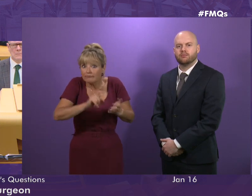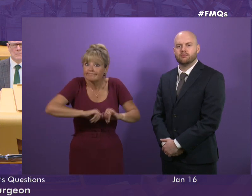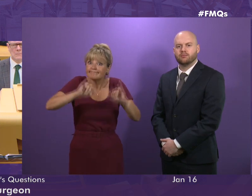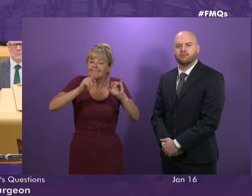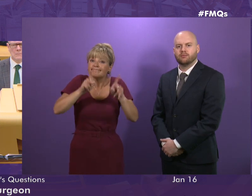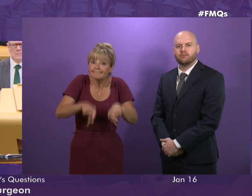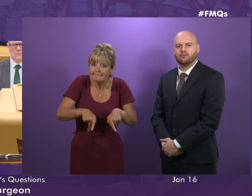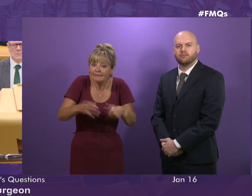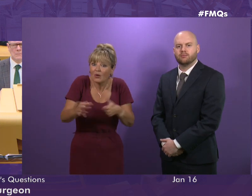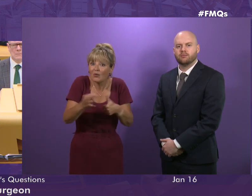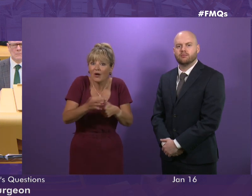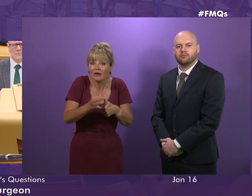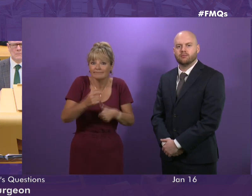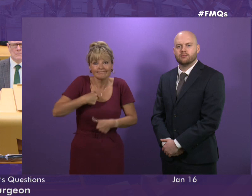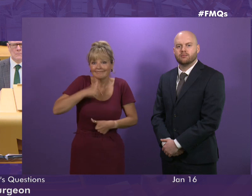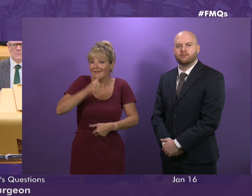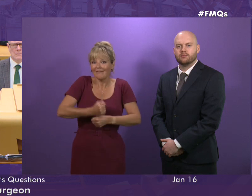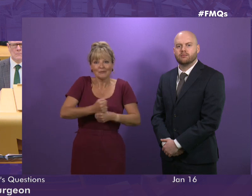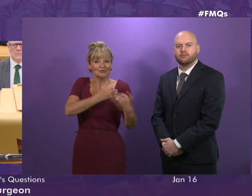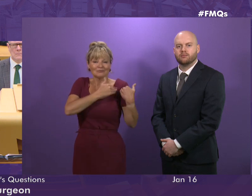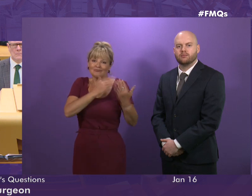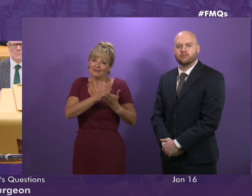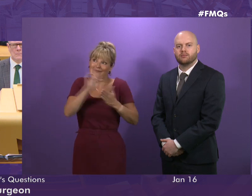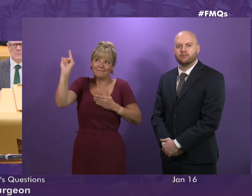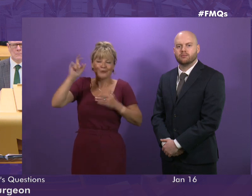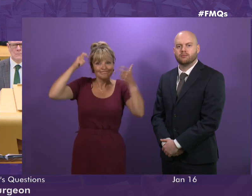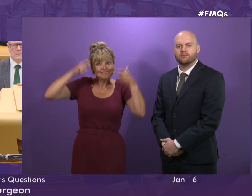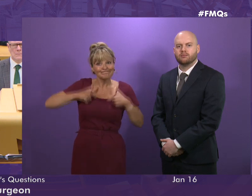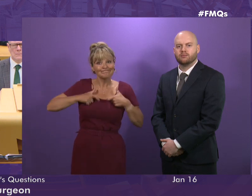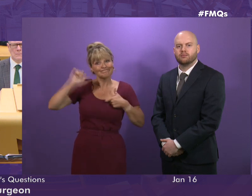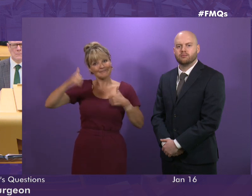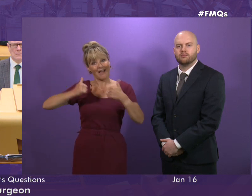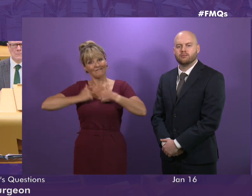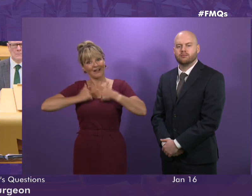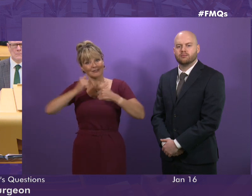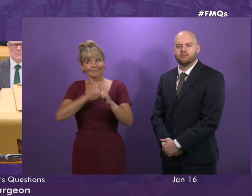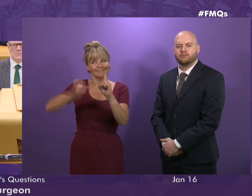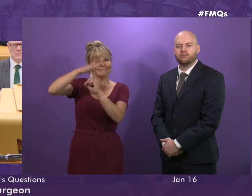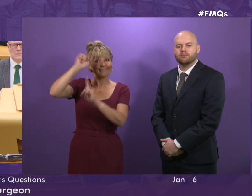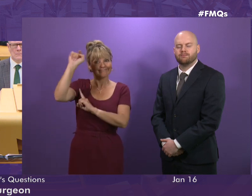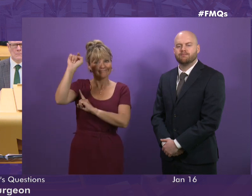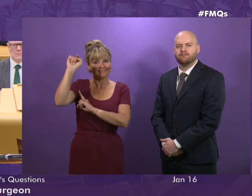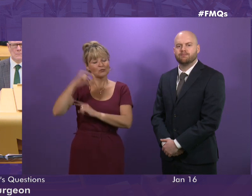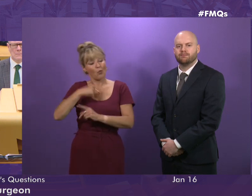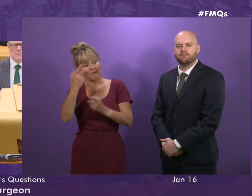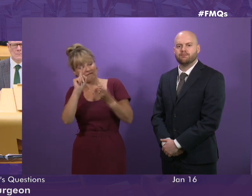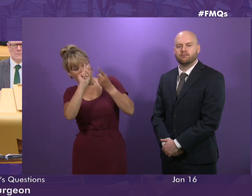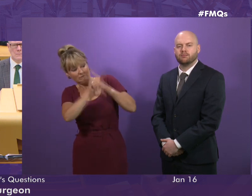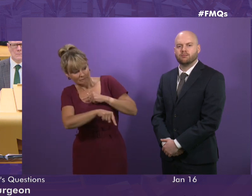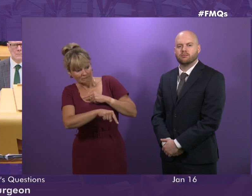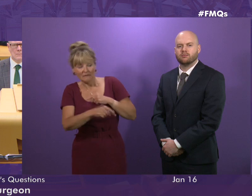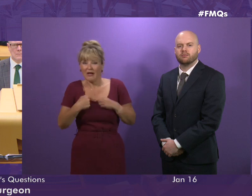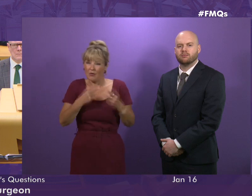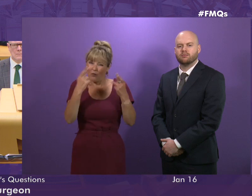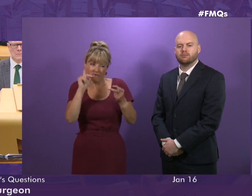Advocate will listen carefully to the representations that Milly’s family are making and will respond in due course, which I hope will be as quickly as possible.